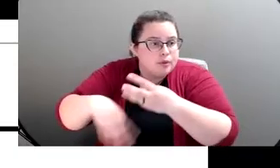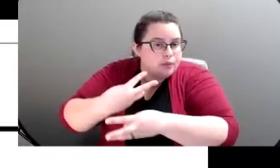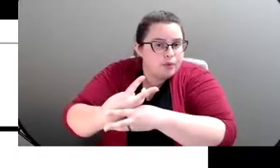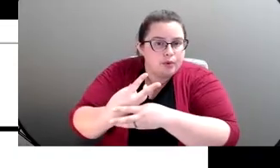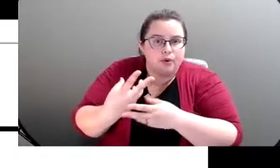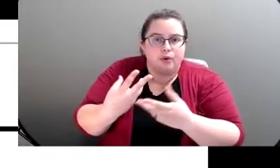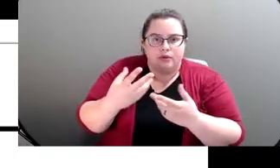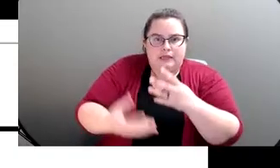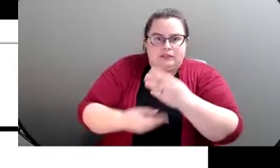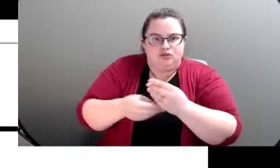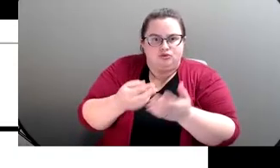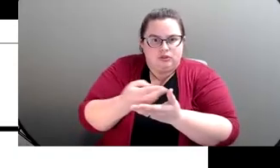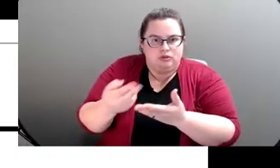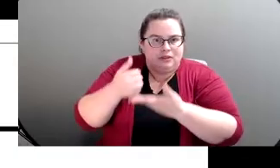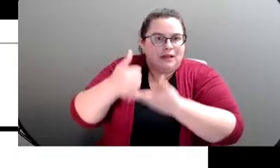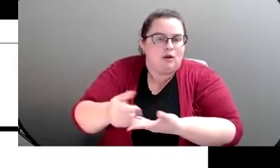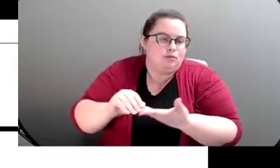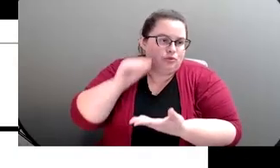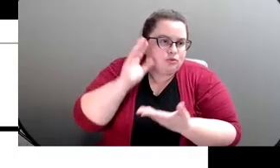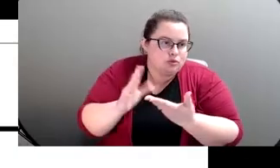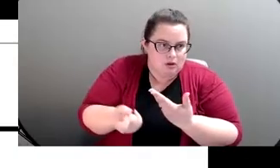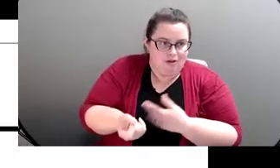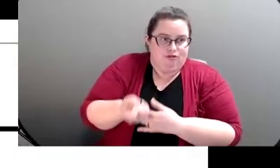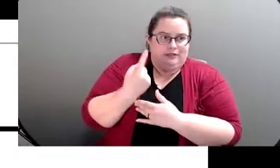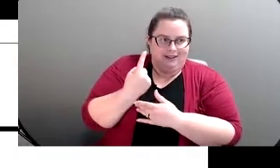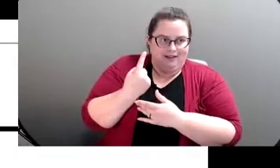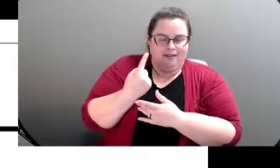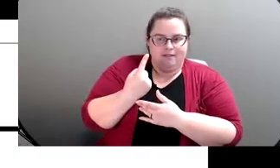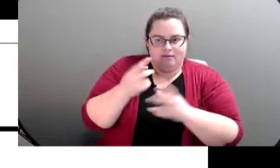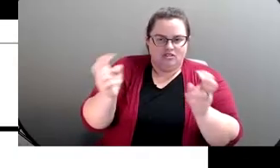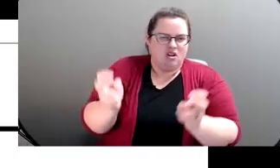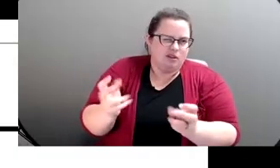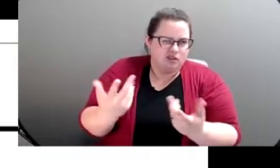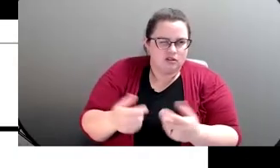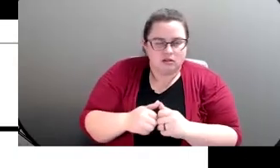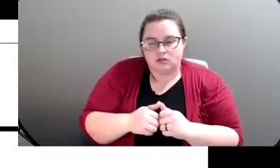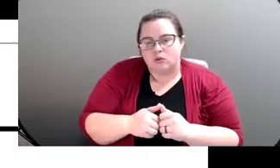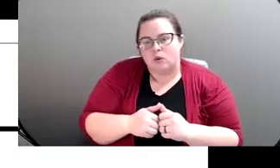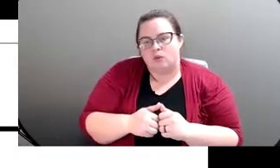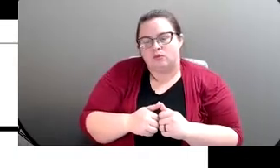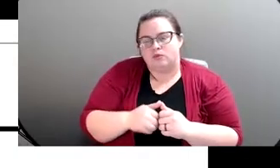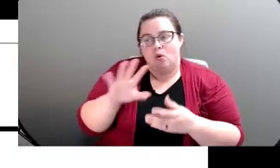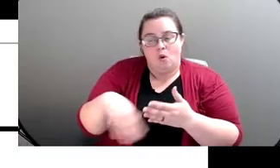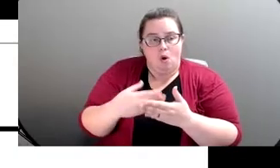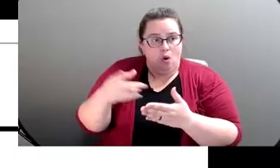that could help the students to understand the topic. And so all of this could be communicated and crafted